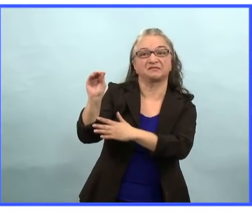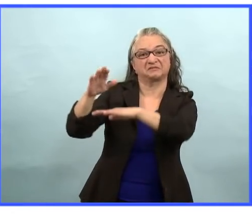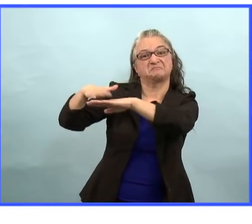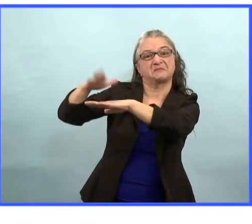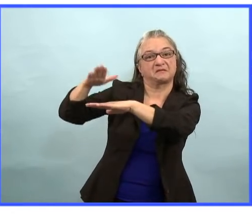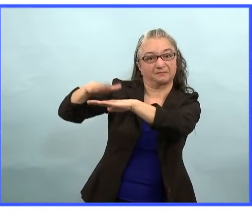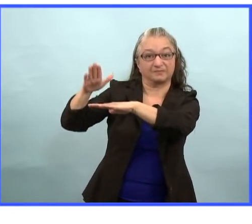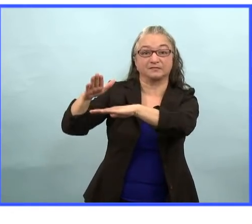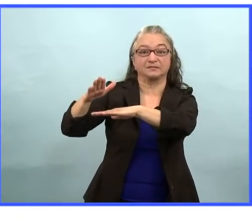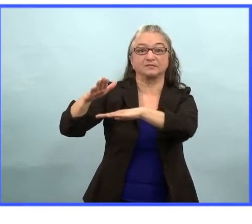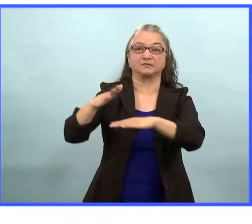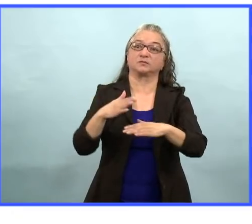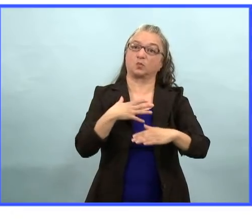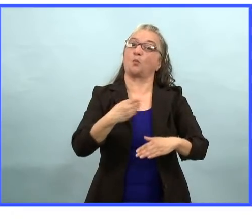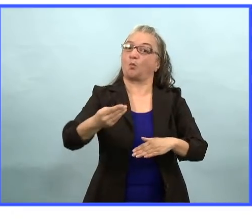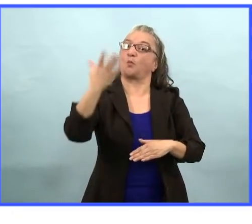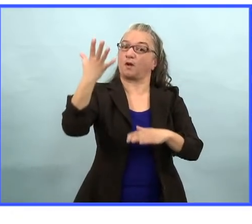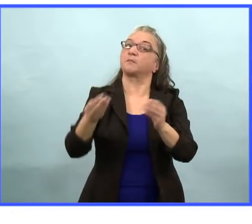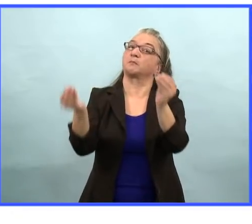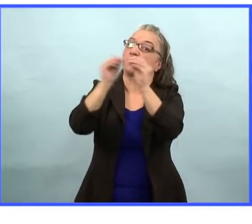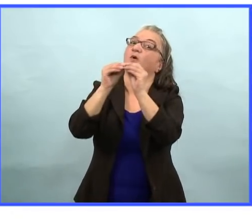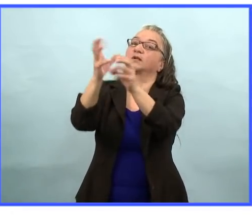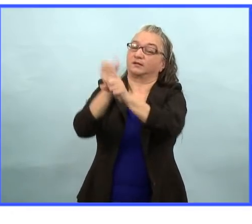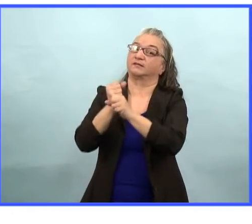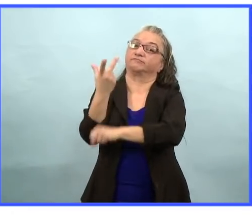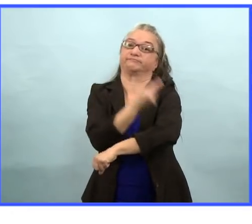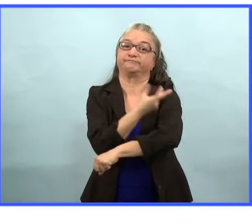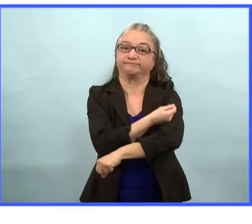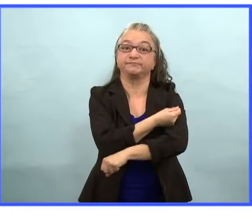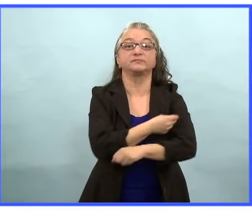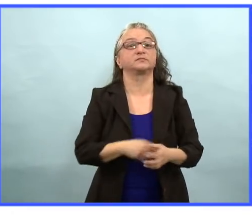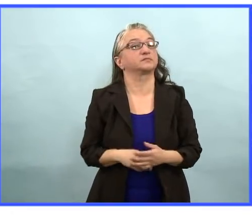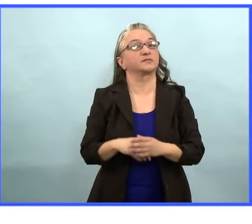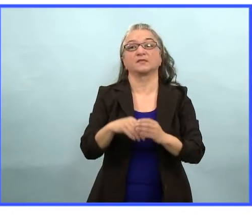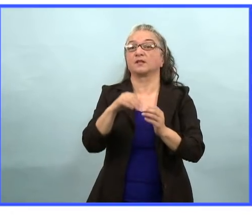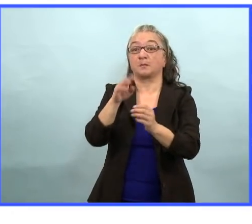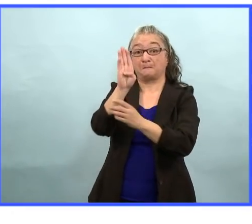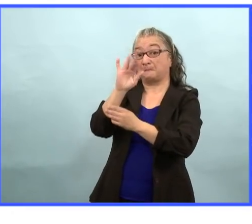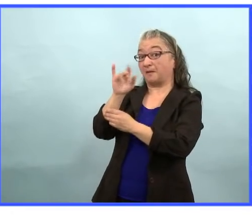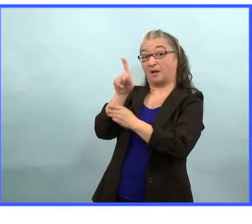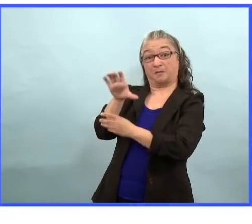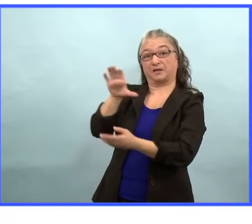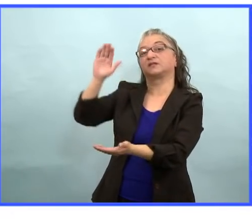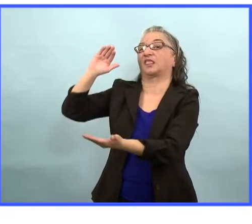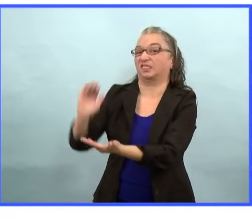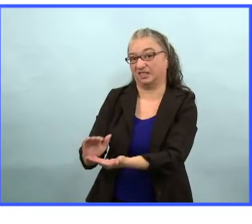identify as white compared to people who identify as a member of a bypoc community and this in